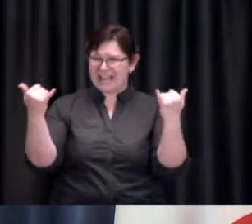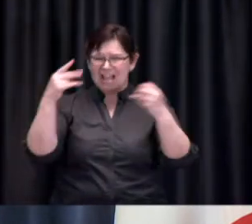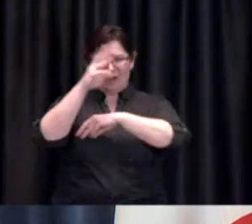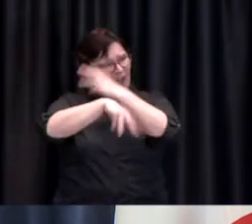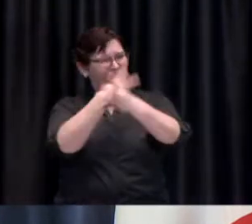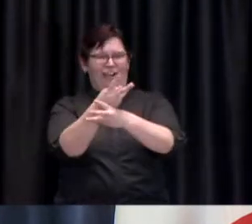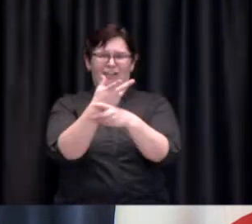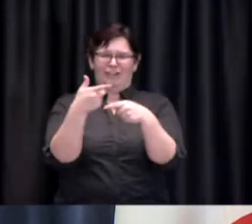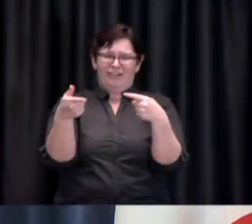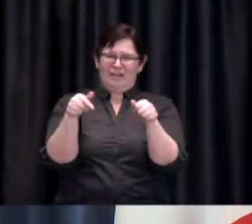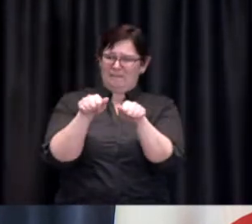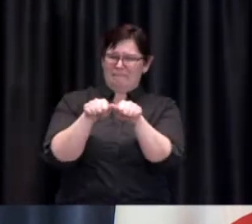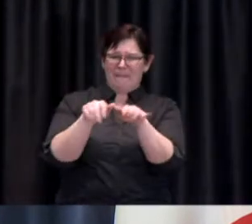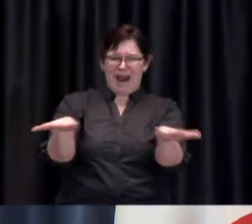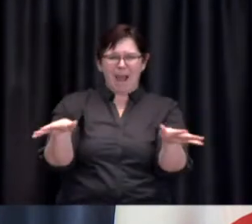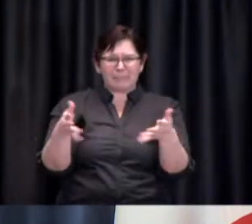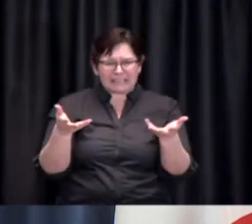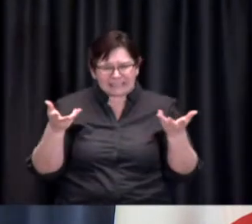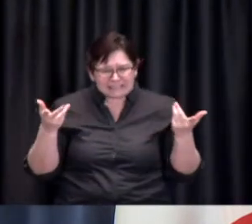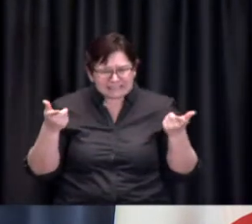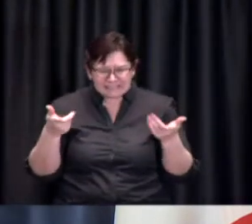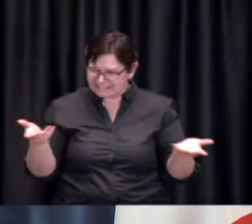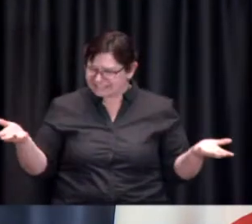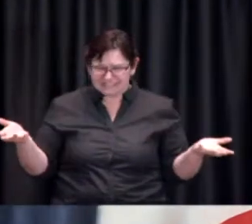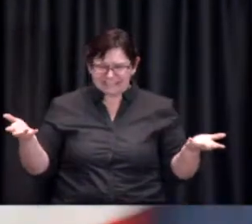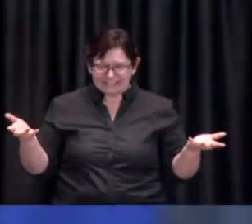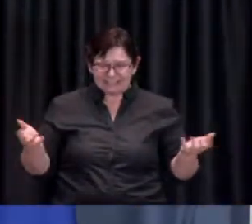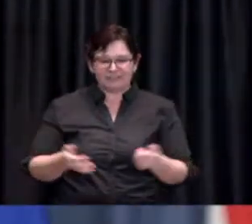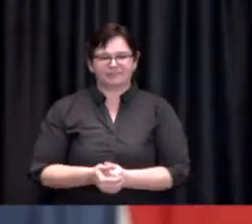Brad: Okay thank you very much that concludes today's briefing our next scheduled briefing is